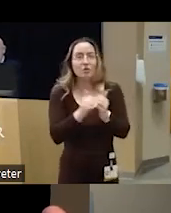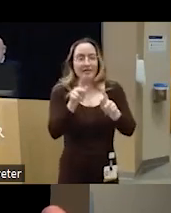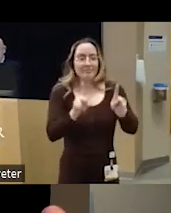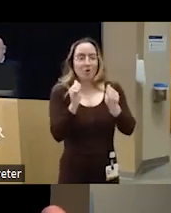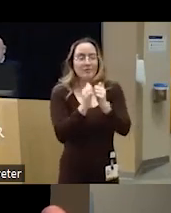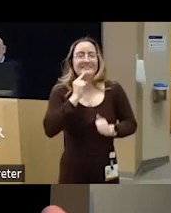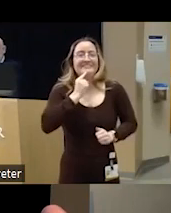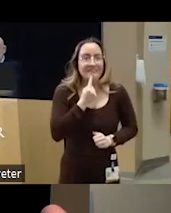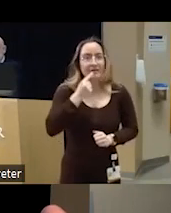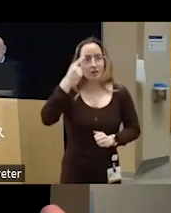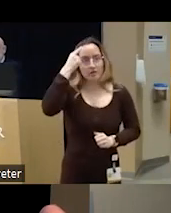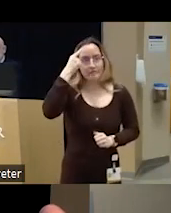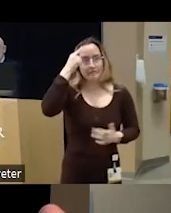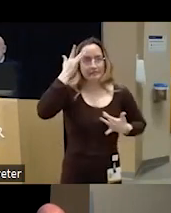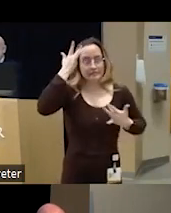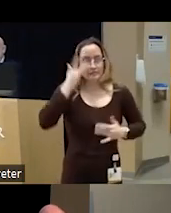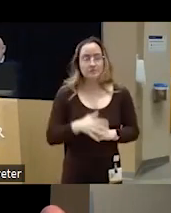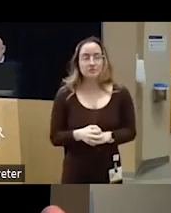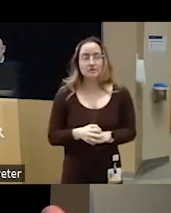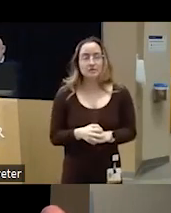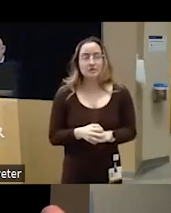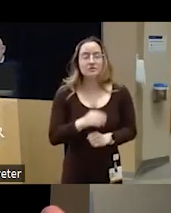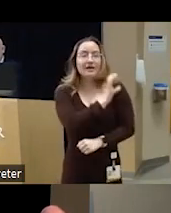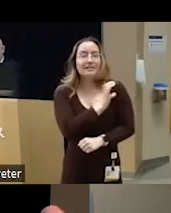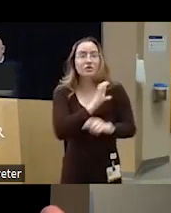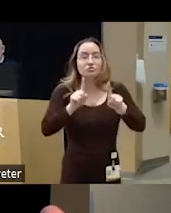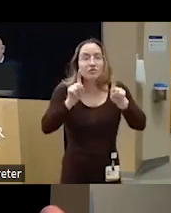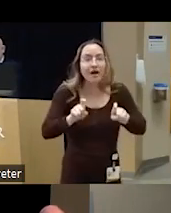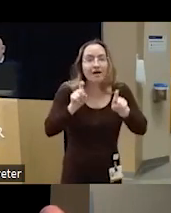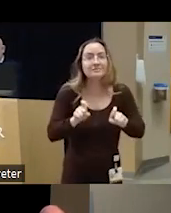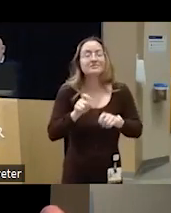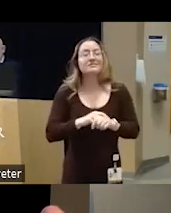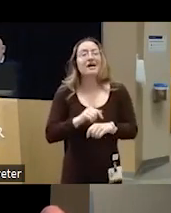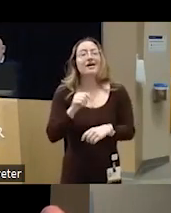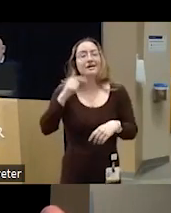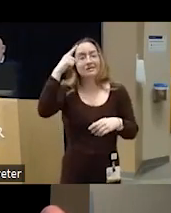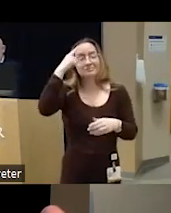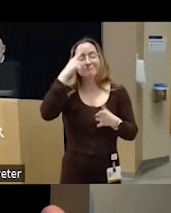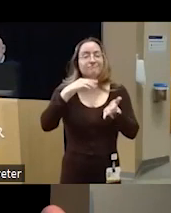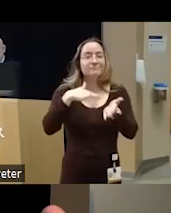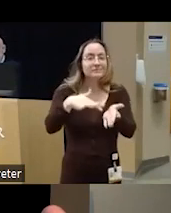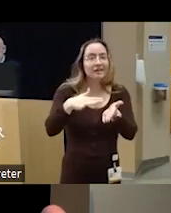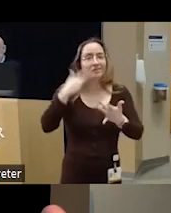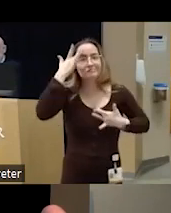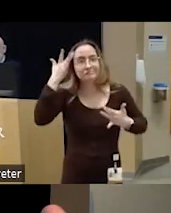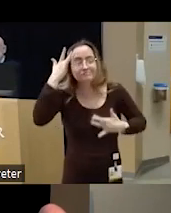clinical trials epidemiology psychopharmacology meta-analyzes and the interface between physical health and